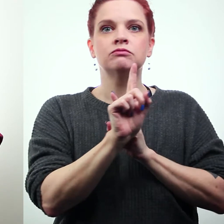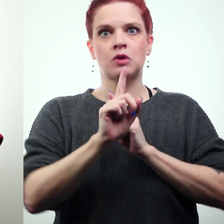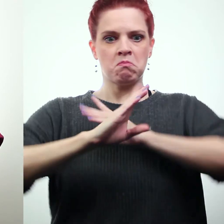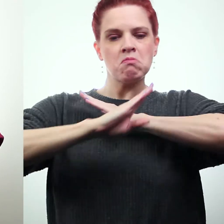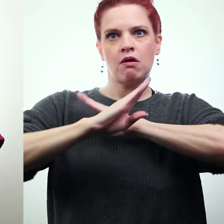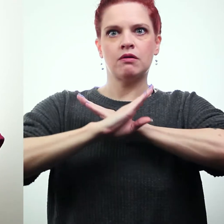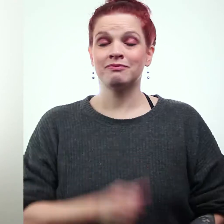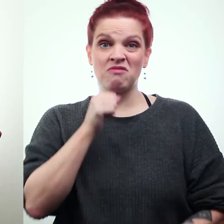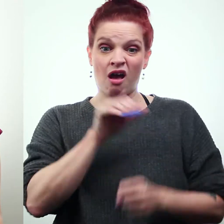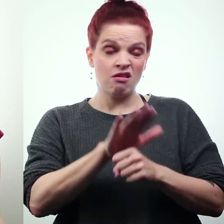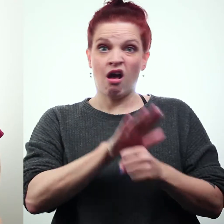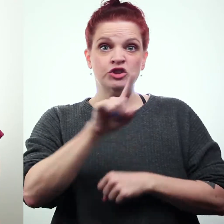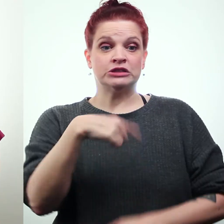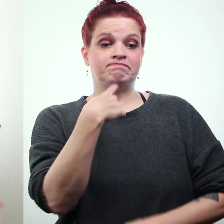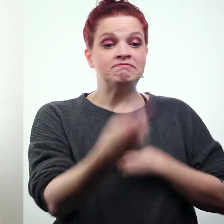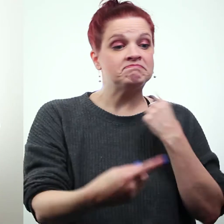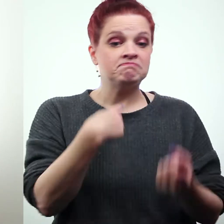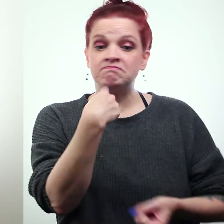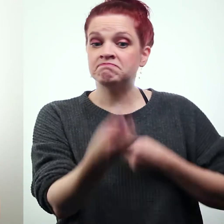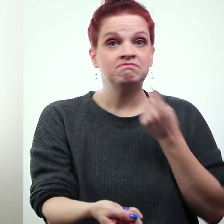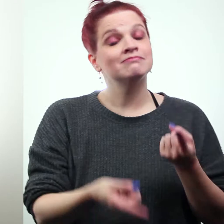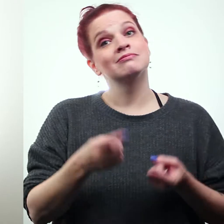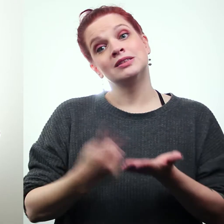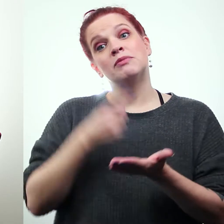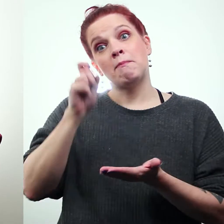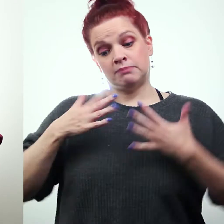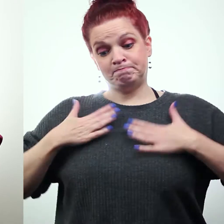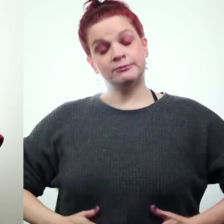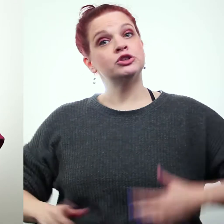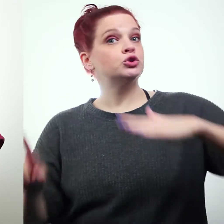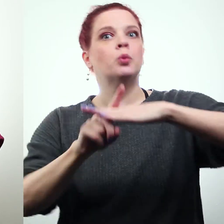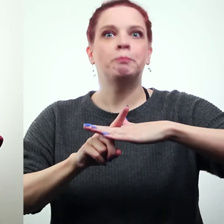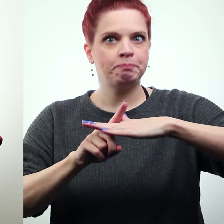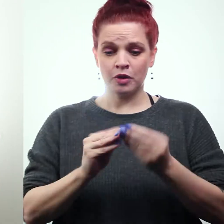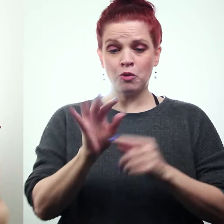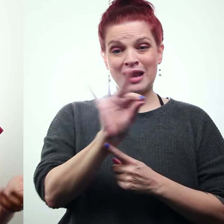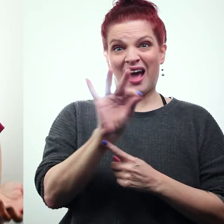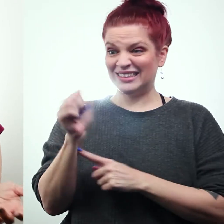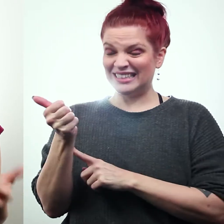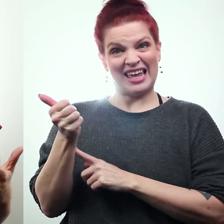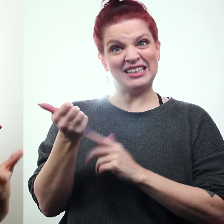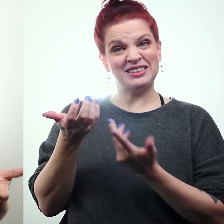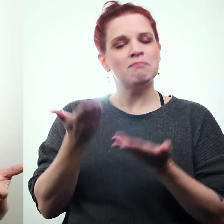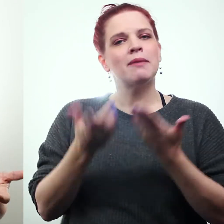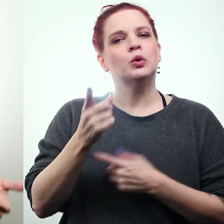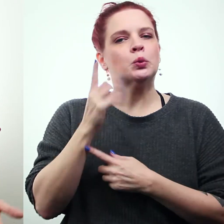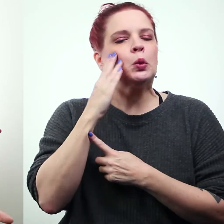front lines. It's not enough to just put our words on the line. Sometimes we have to put our bodies on the line, too. Number nine and ten are likely tips that you've heard